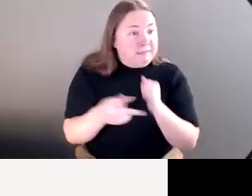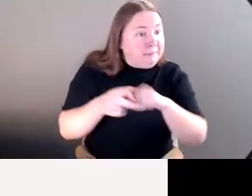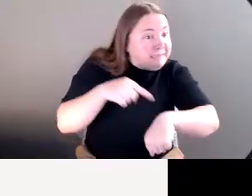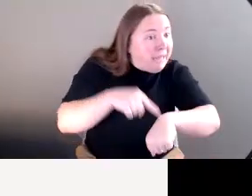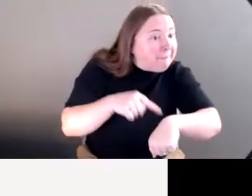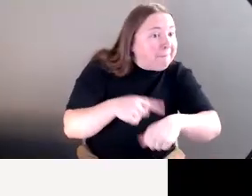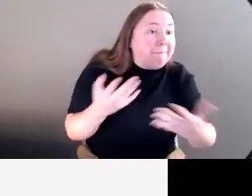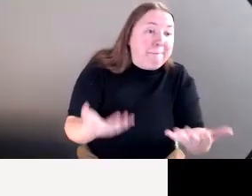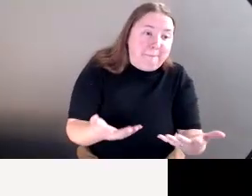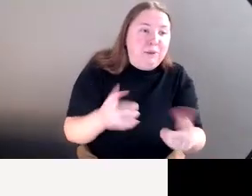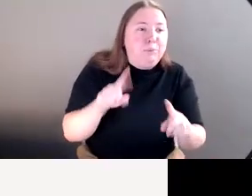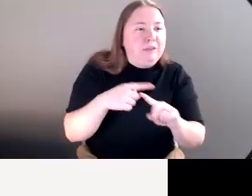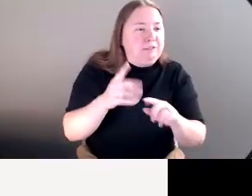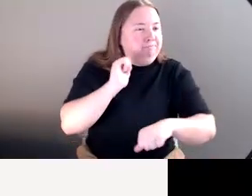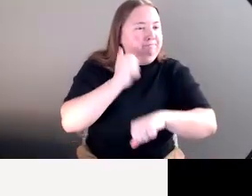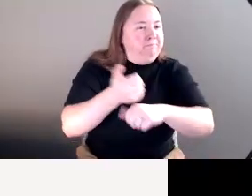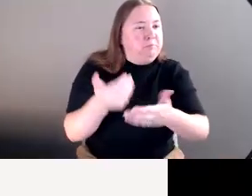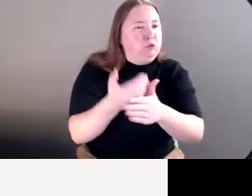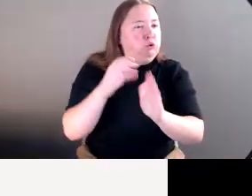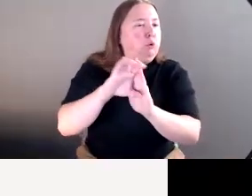When you're building your courseware for the semester.